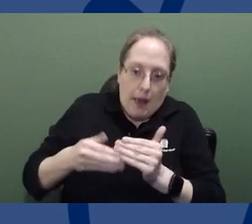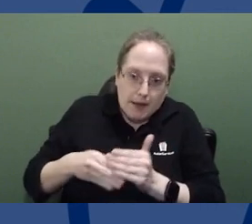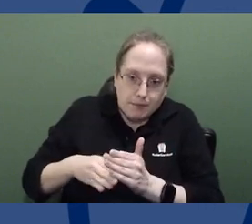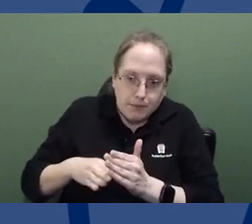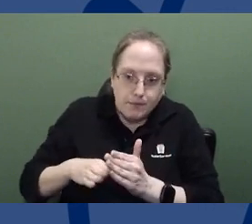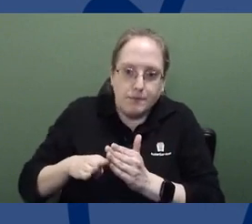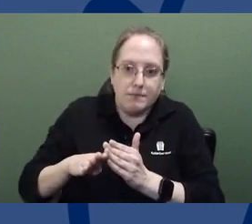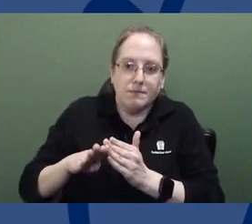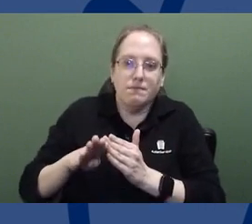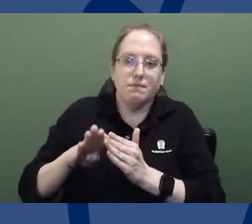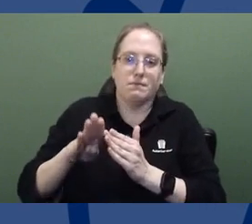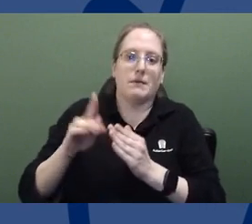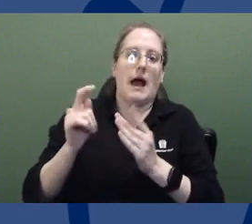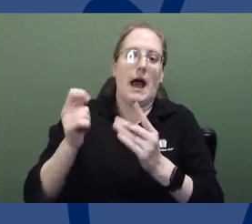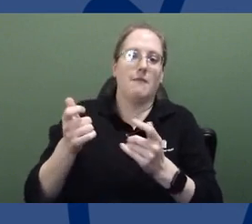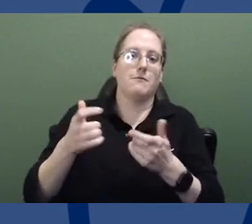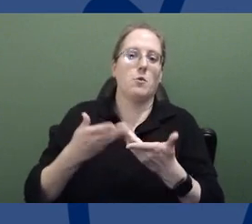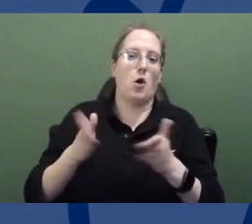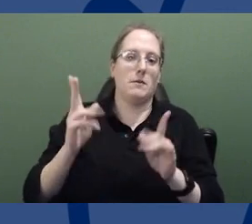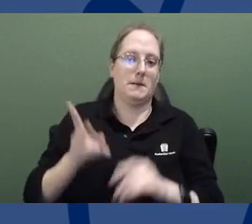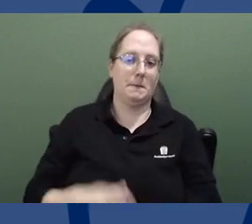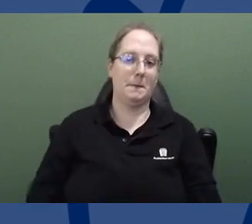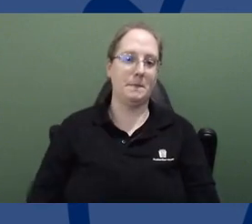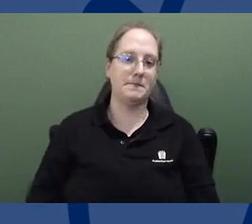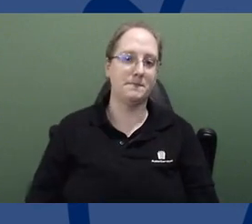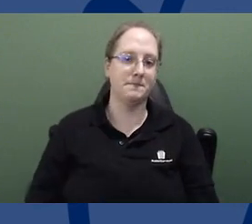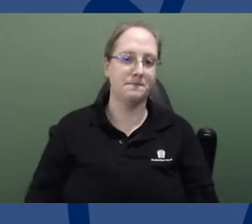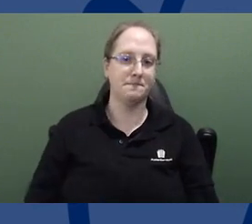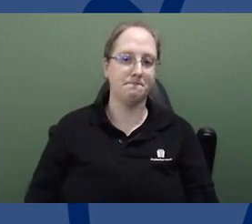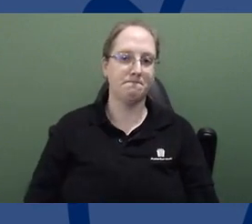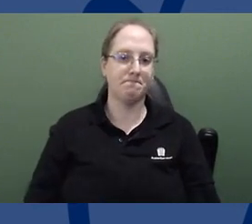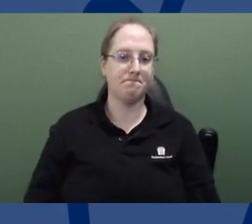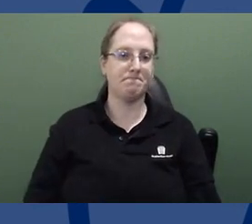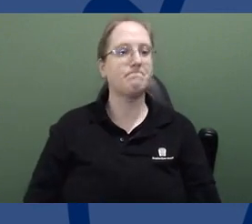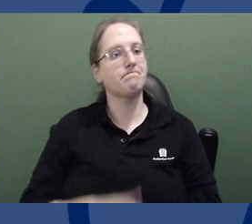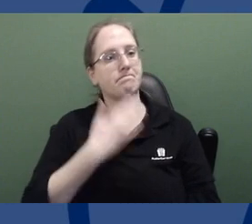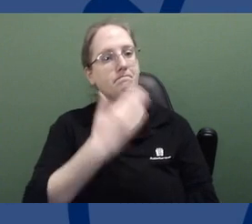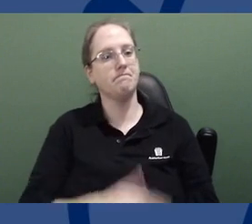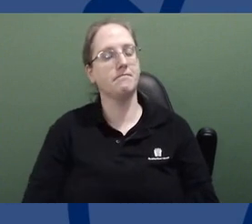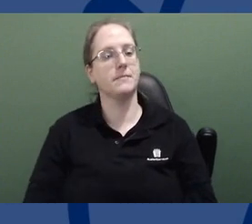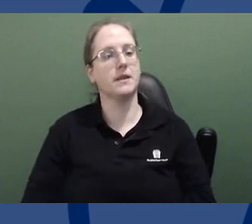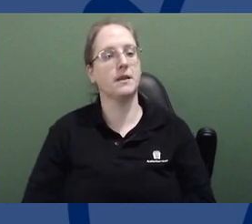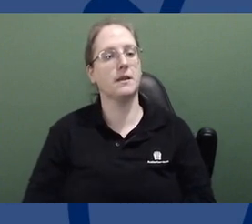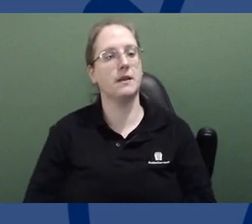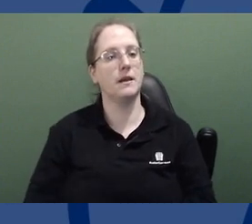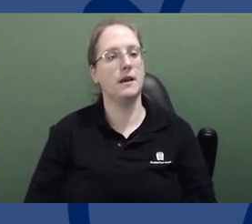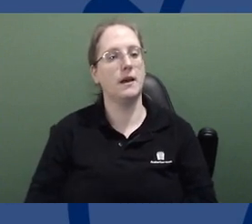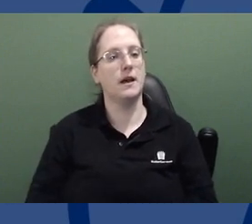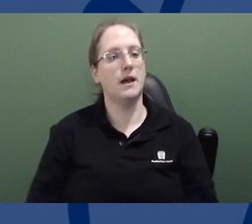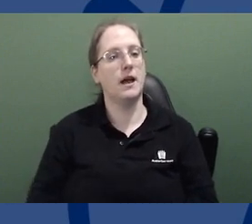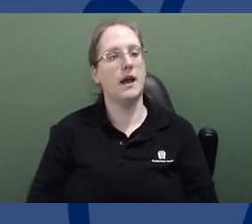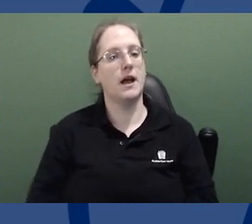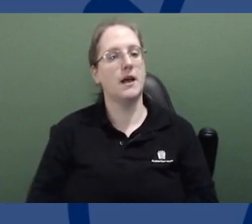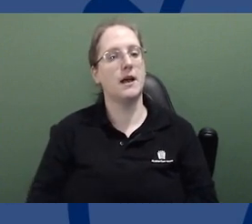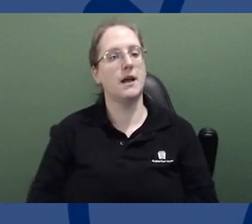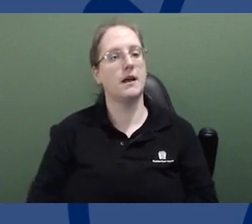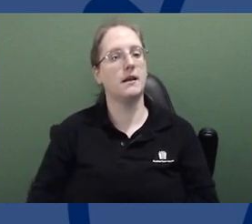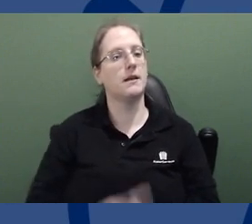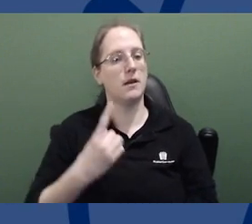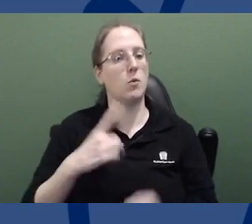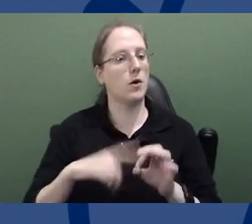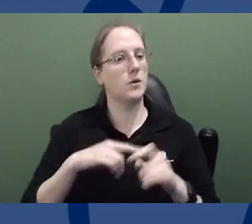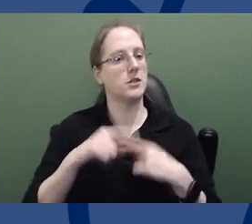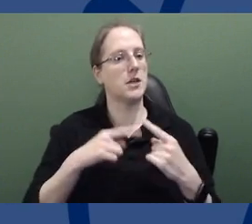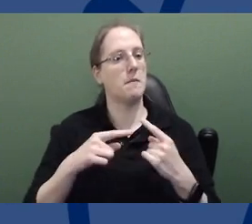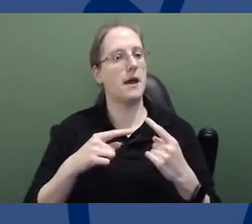Thanks, Michael. One of our questions is around drawing pay to business owners. Whether